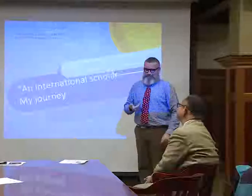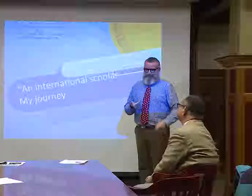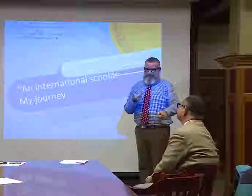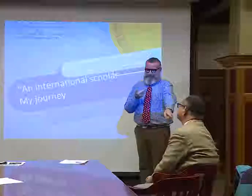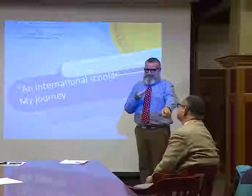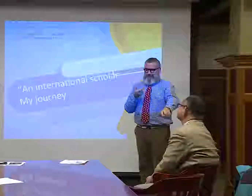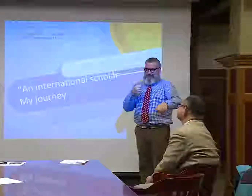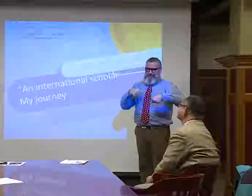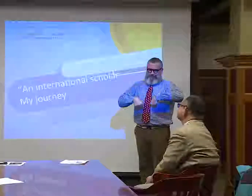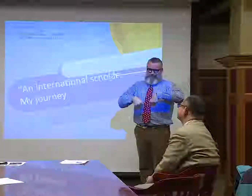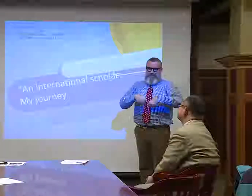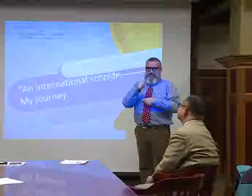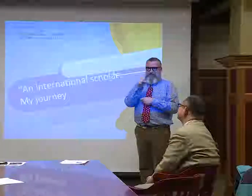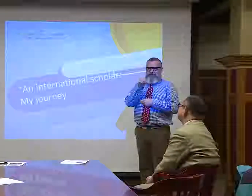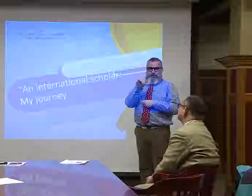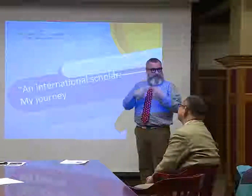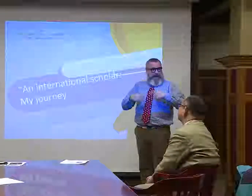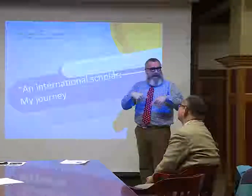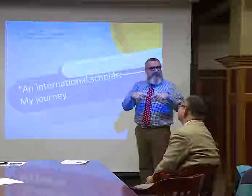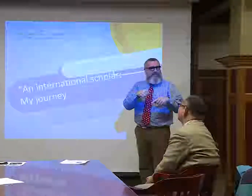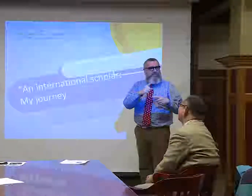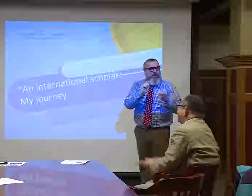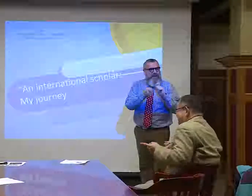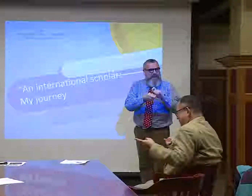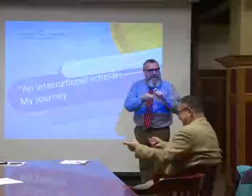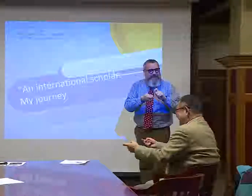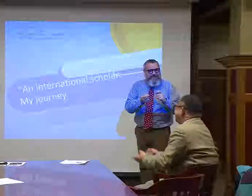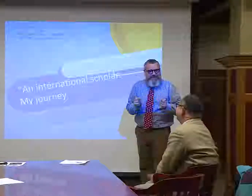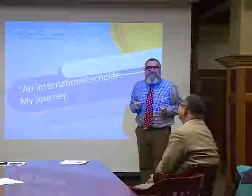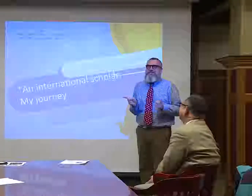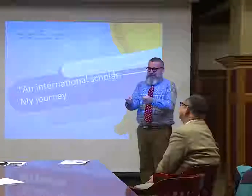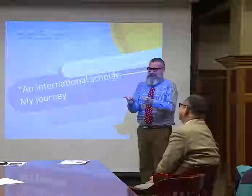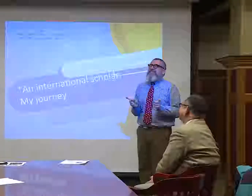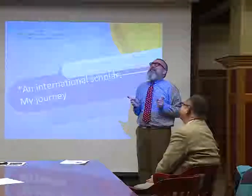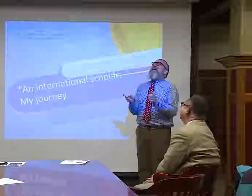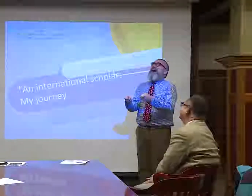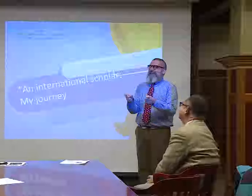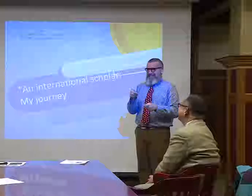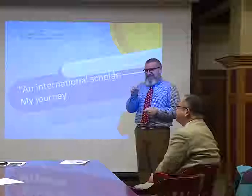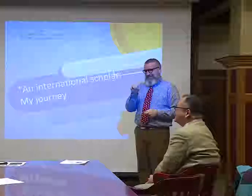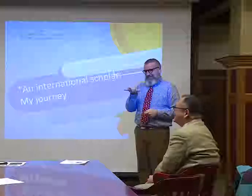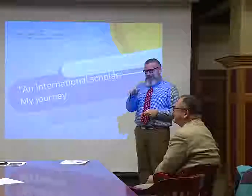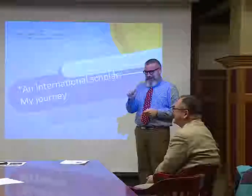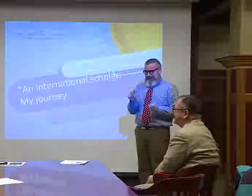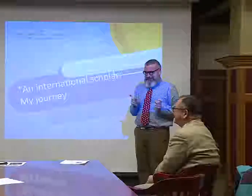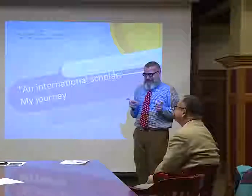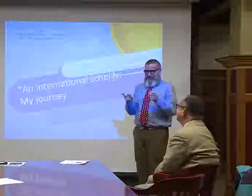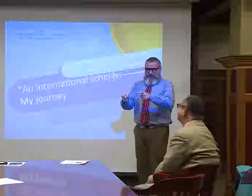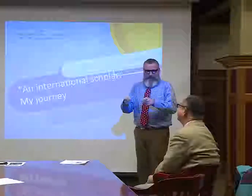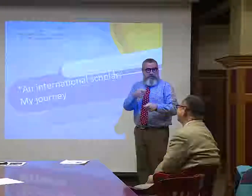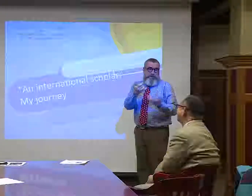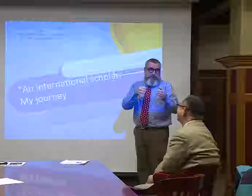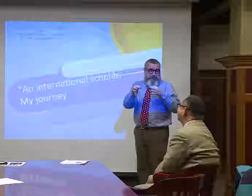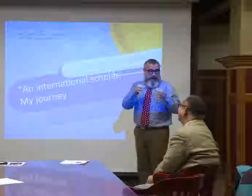and we are thrilled to welcome Soya-- Oh, your sign name has changed. Soya Mori.